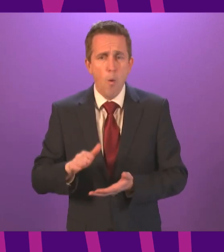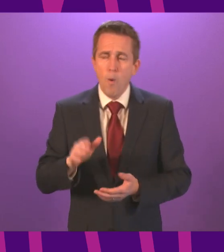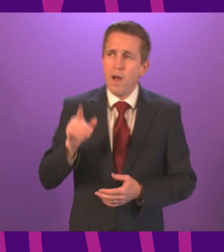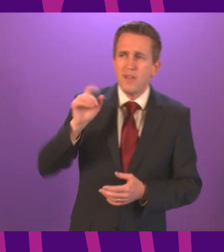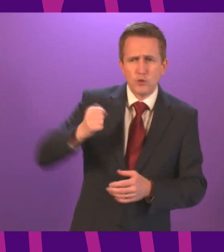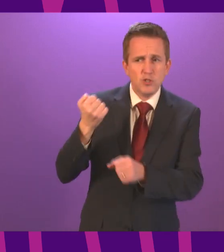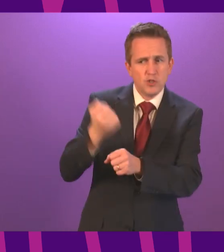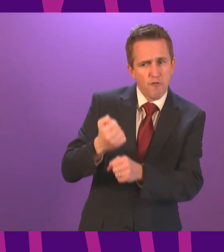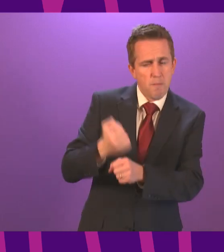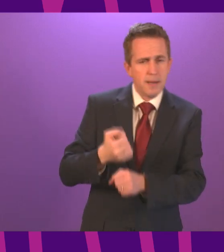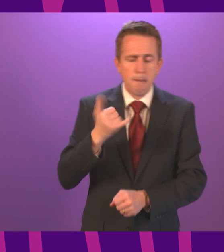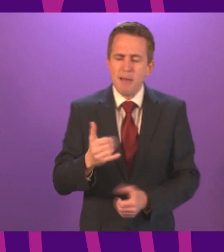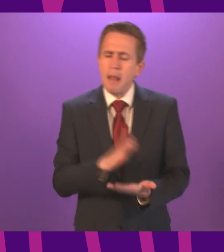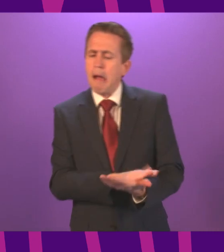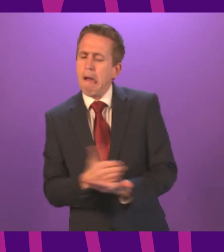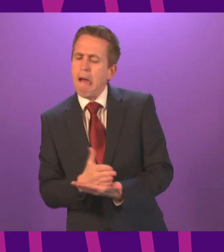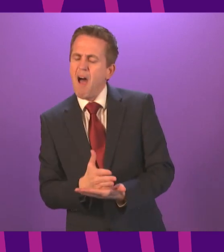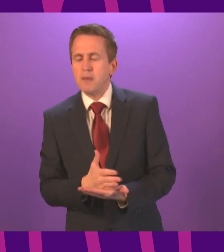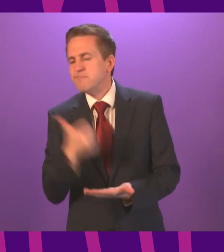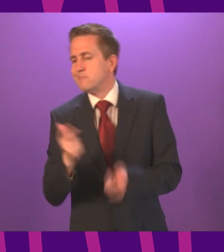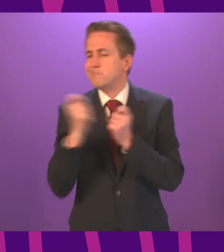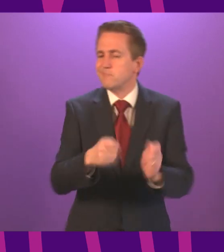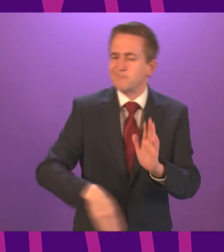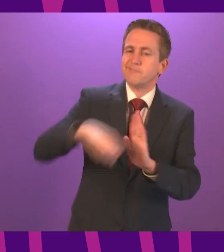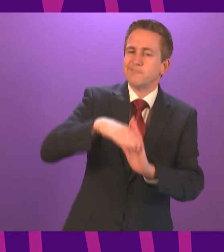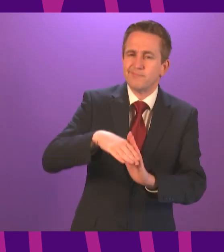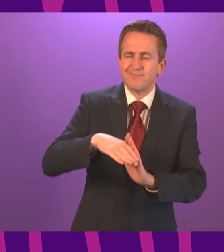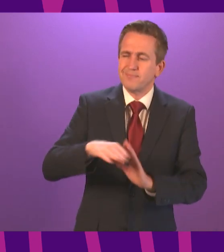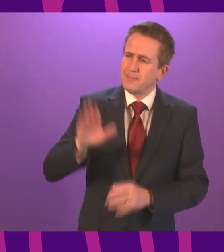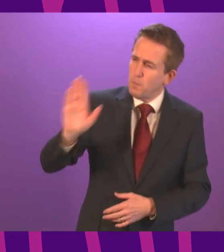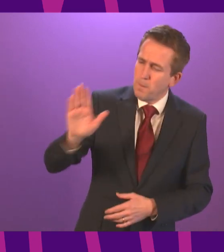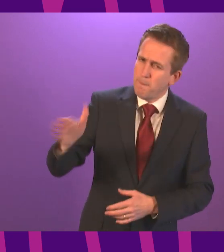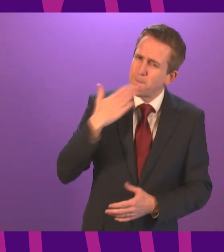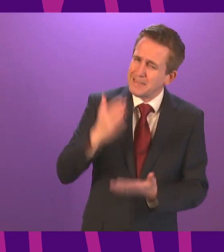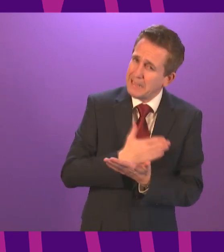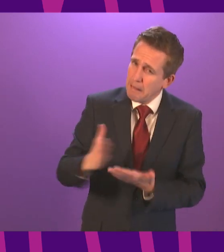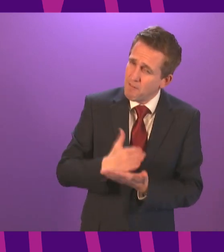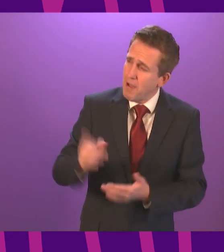Secondly, can the First Minister outline the support that will be available over the next three weeks?